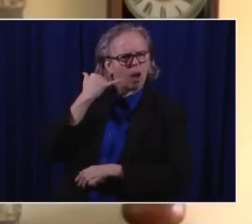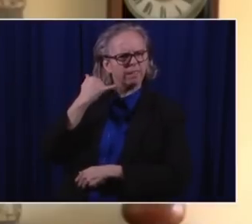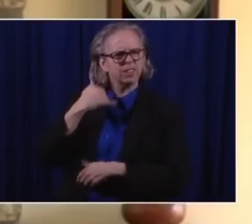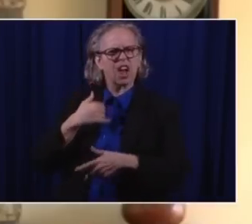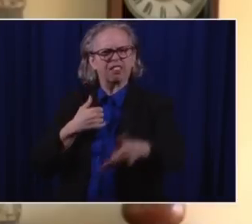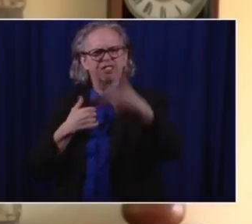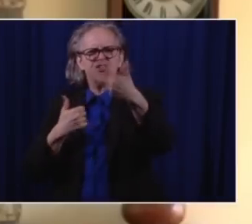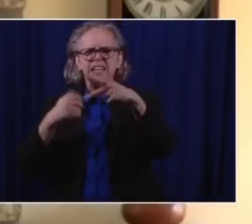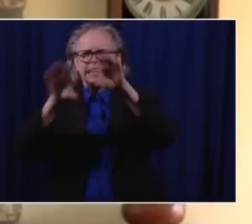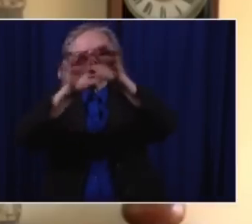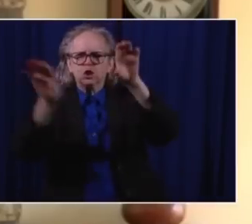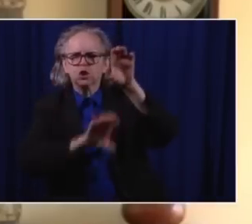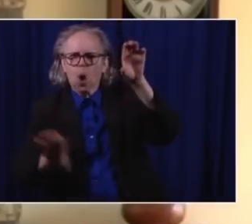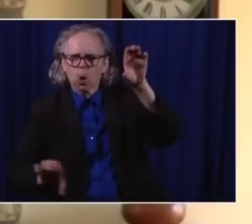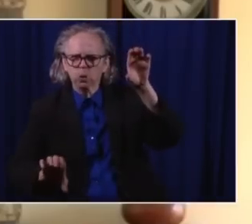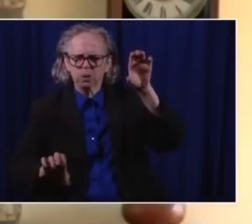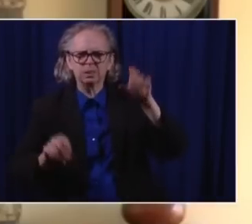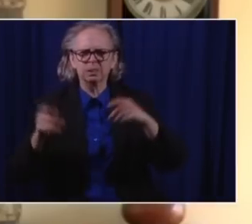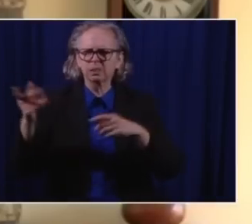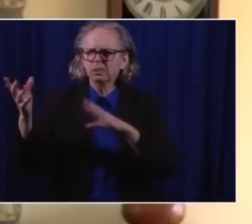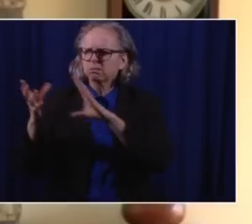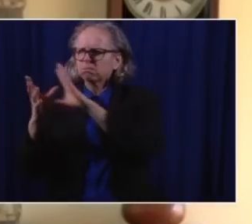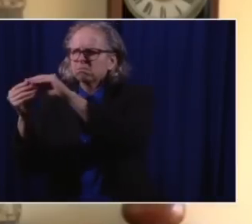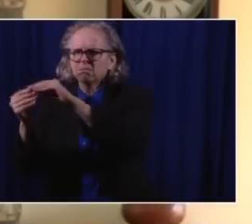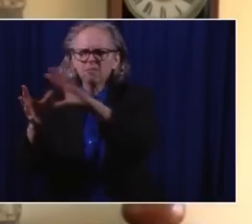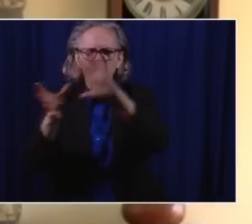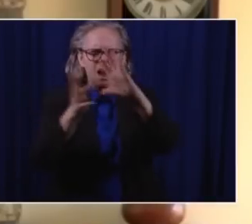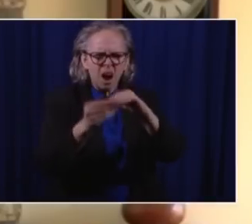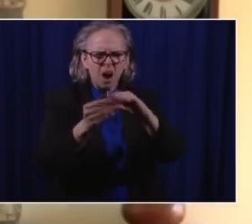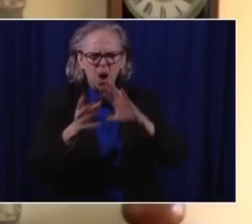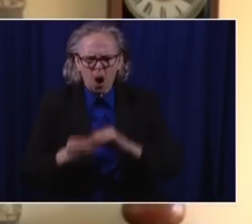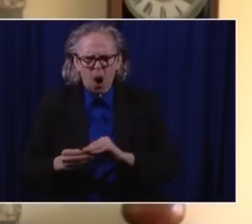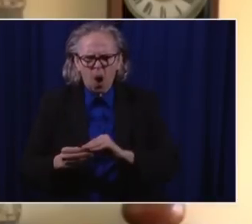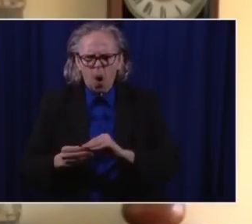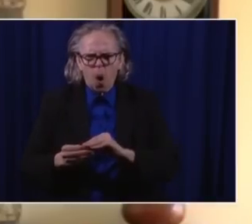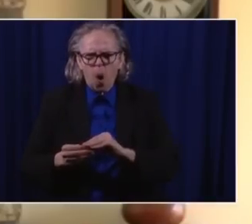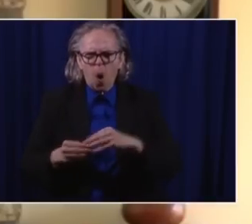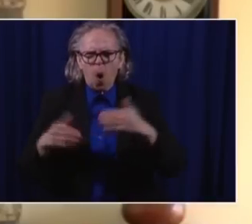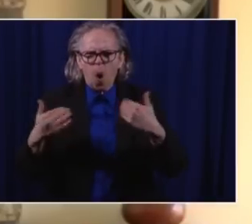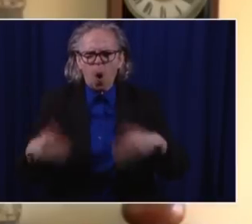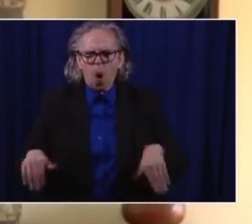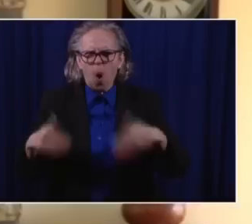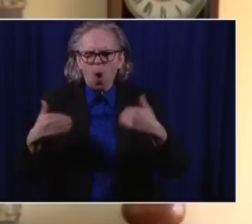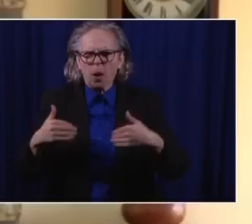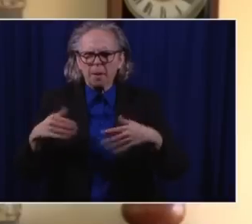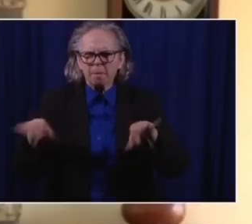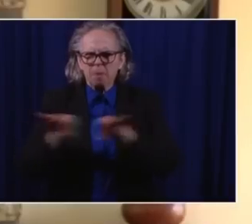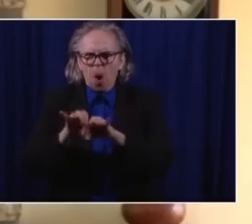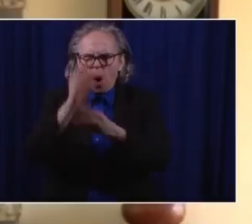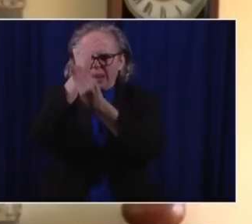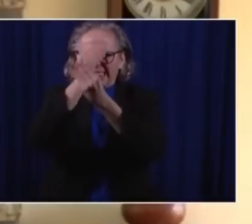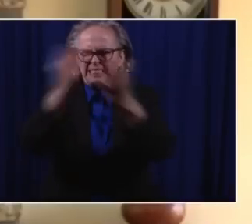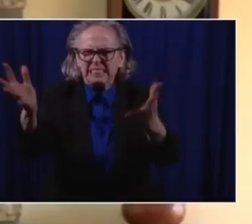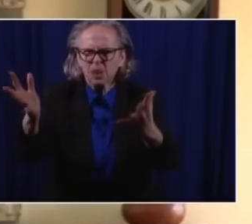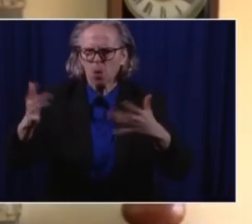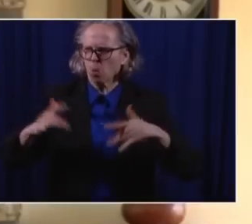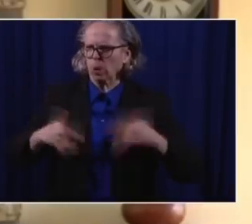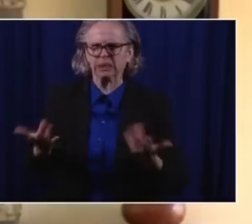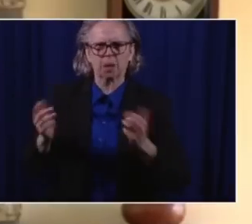on in our hospitals. I started my This morning 6.30 call with the hospitals only around the and I really feel that's important that what they told me this morning. They shared